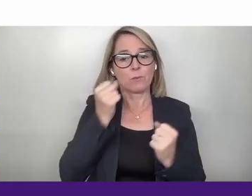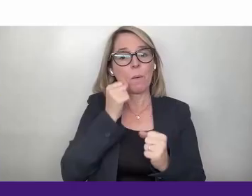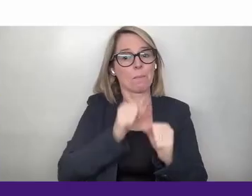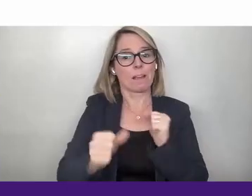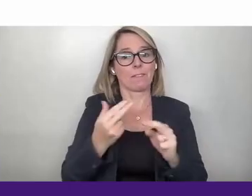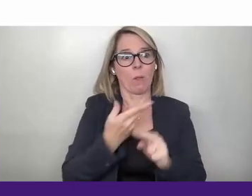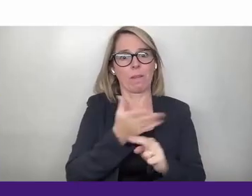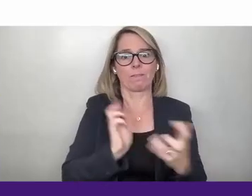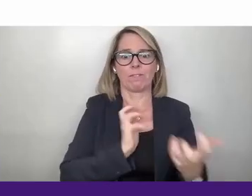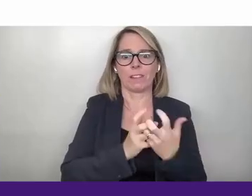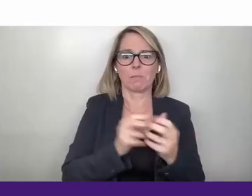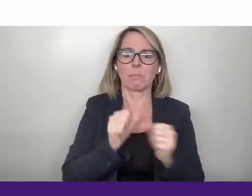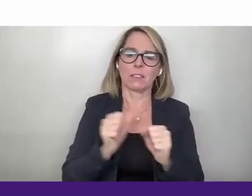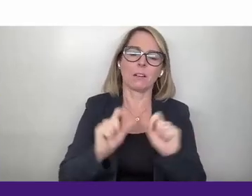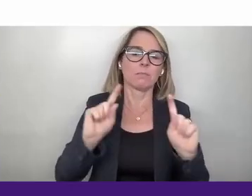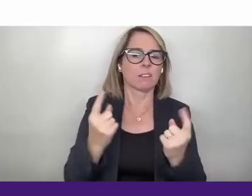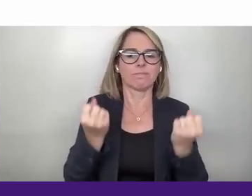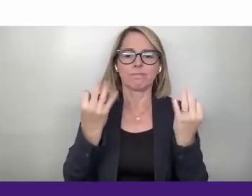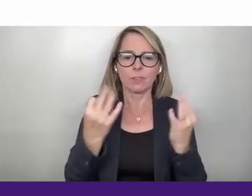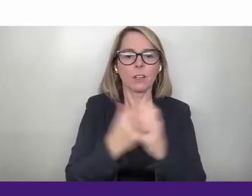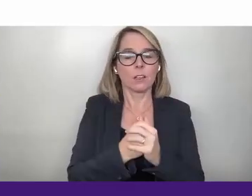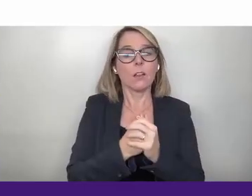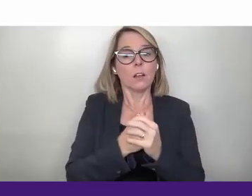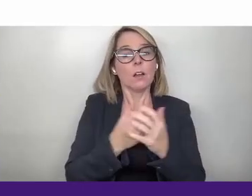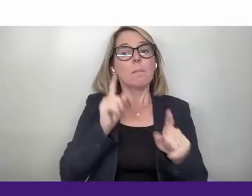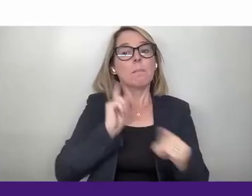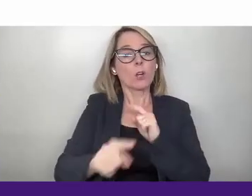Most of our patients with intellectual disability and our autistic patients